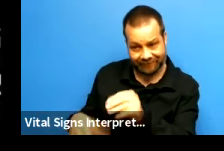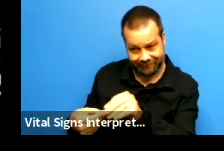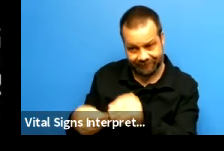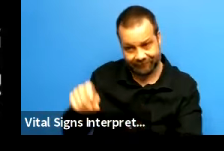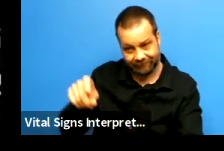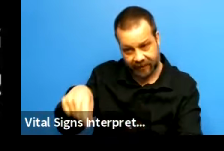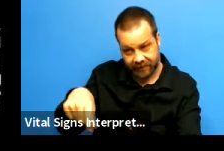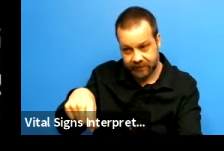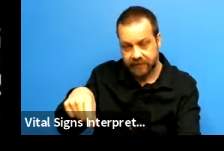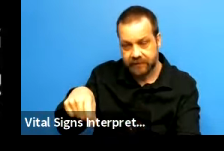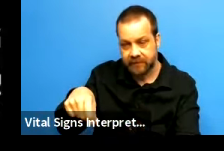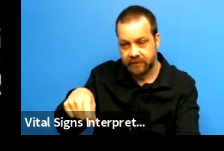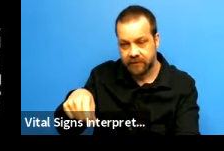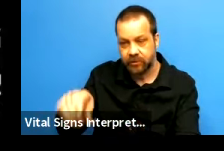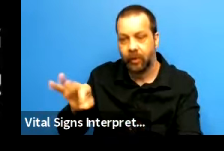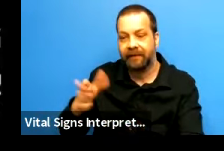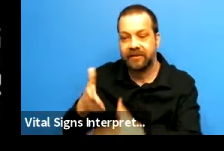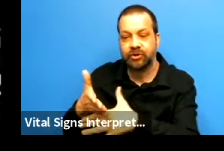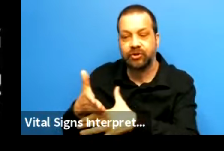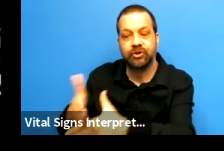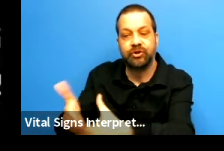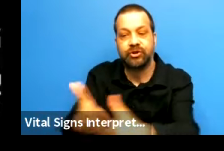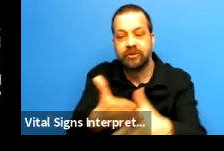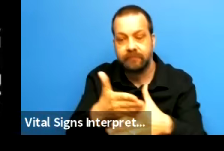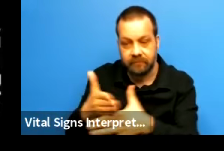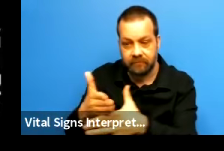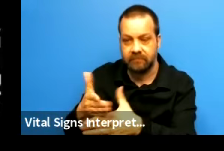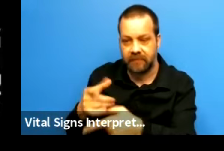So when they're shared and also in the workplace